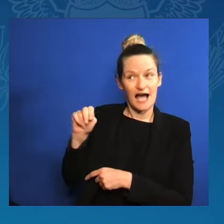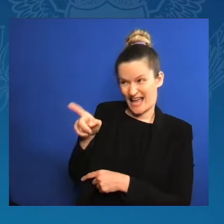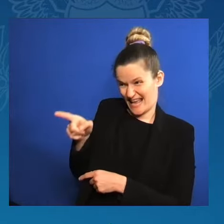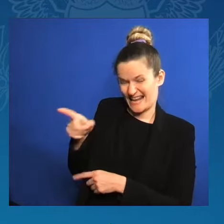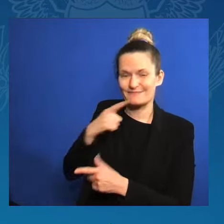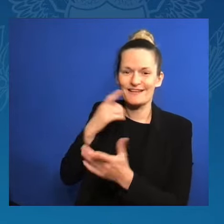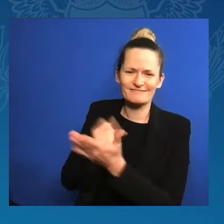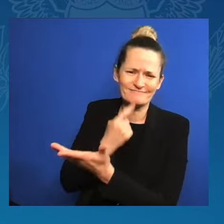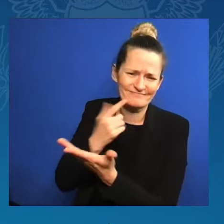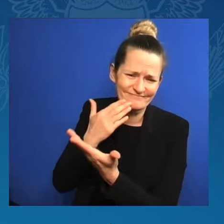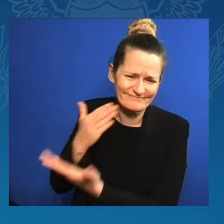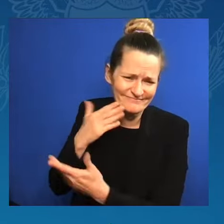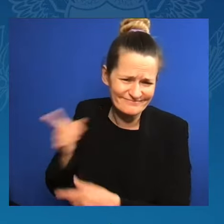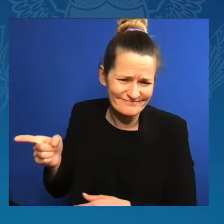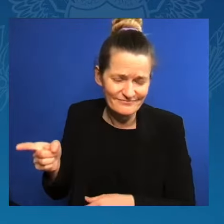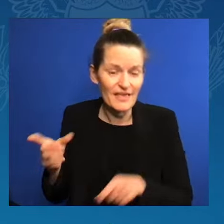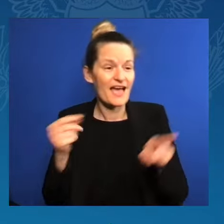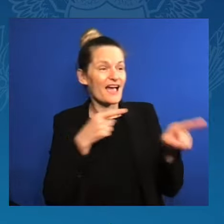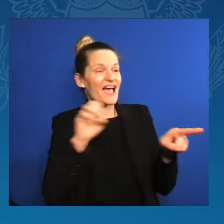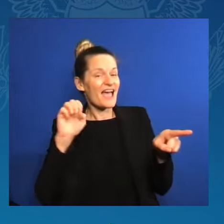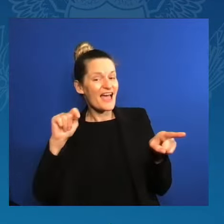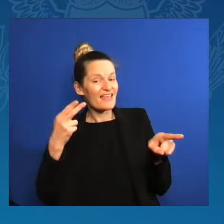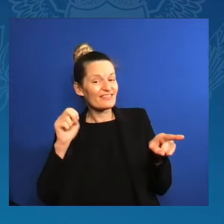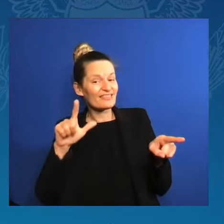the National President of The Links, Incorporated.